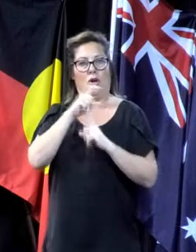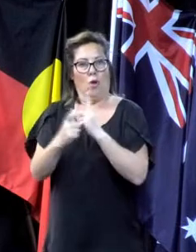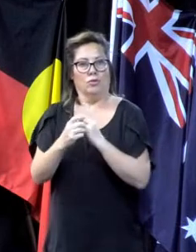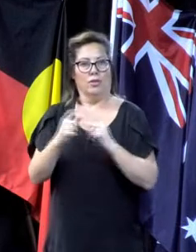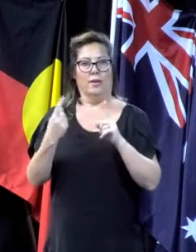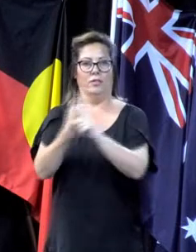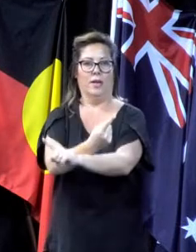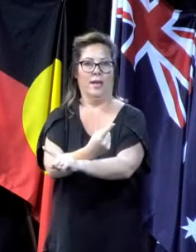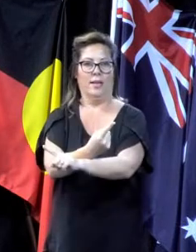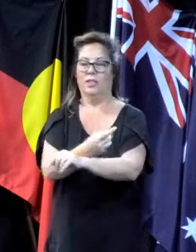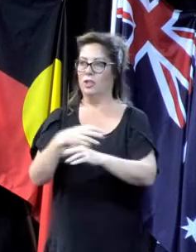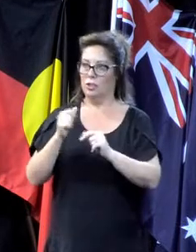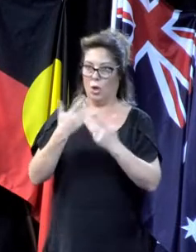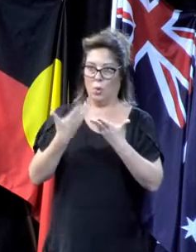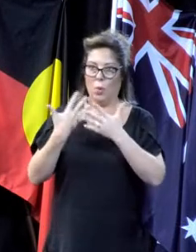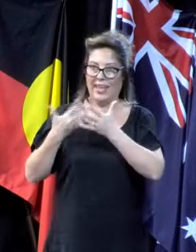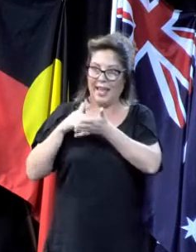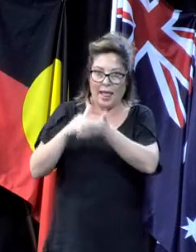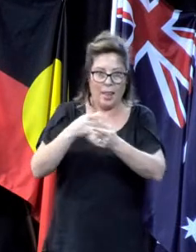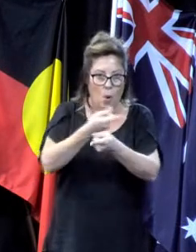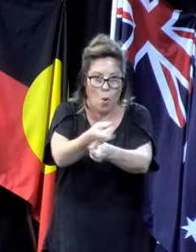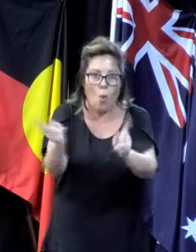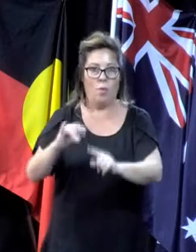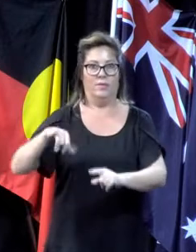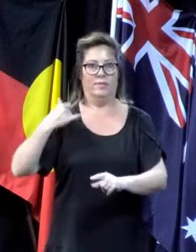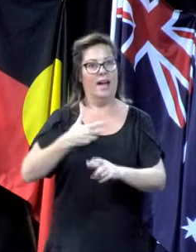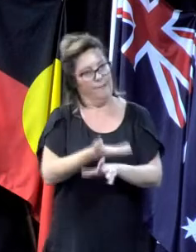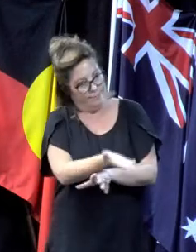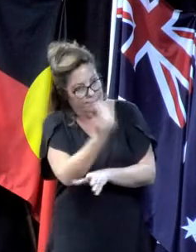to walk with us into that unknown and down that journey knowing